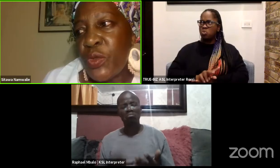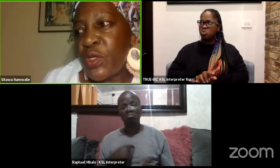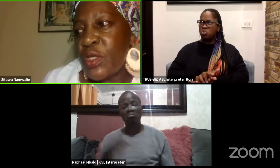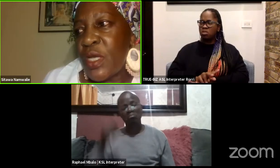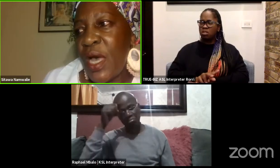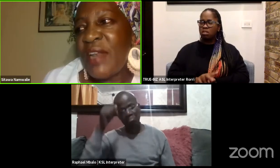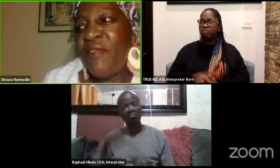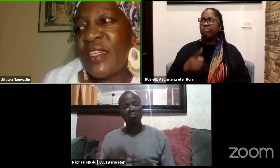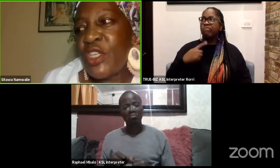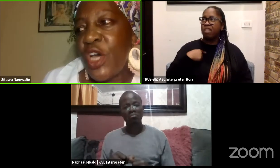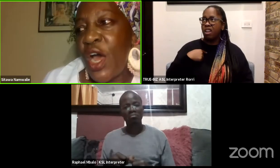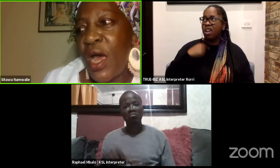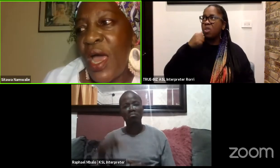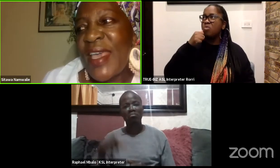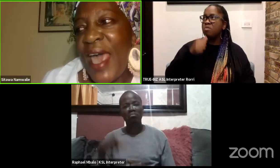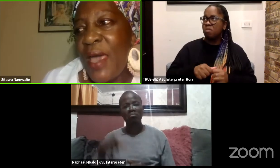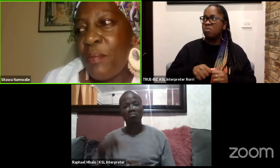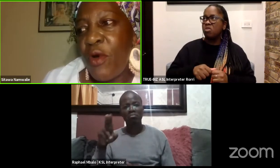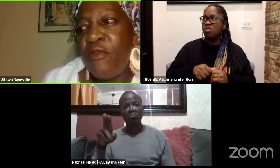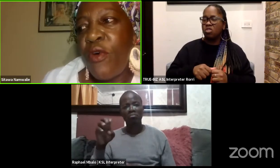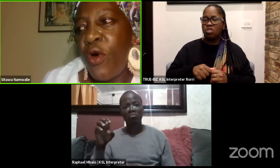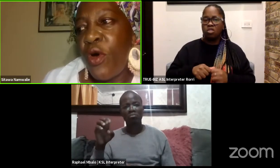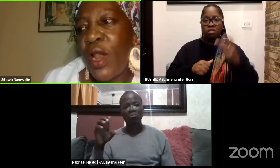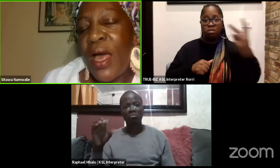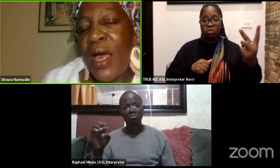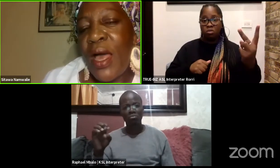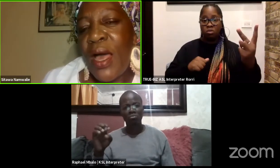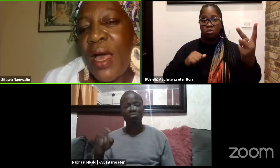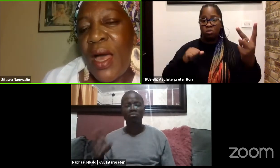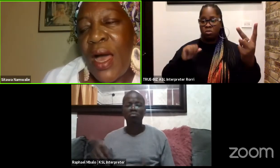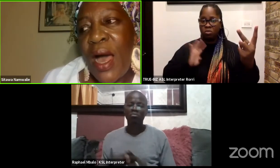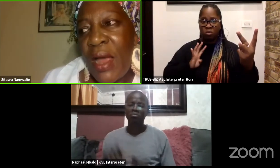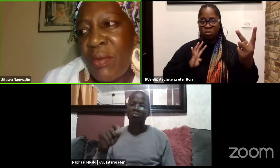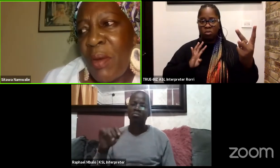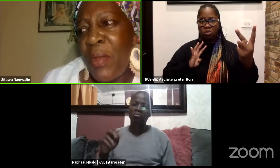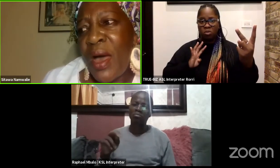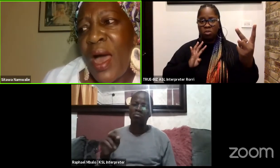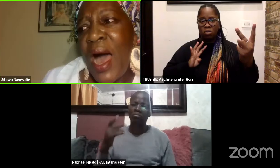Deuce, advantage her, game four, all. I remember.